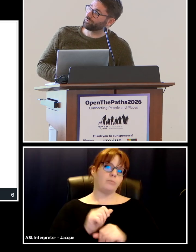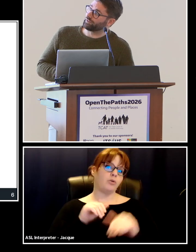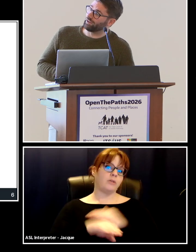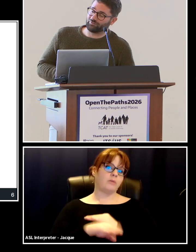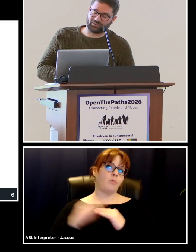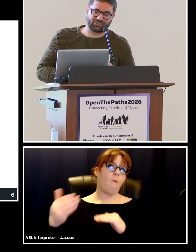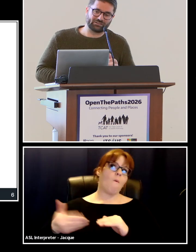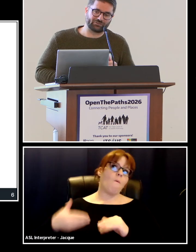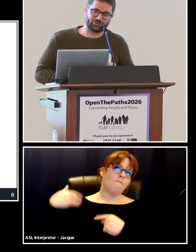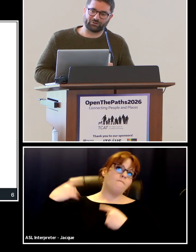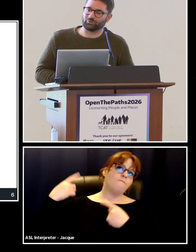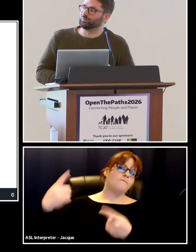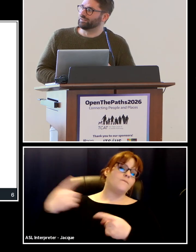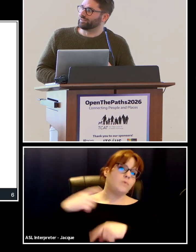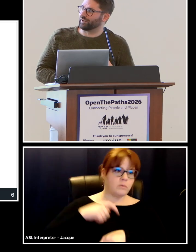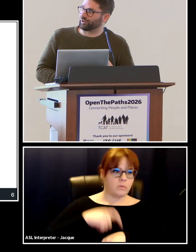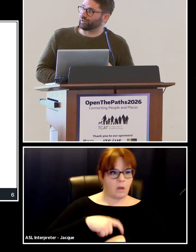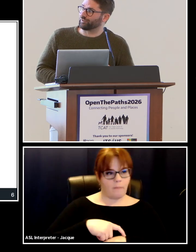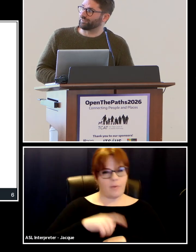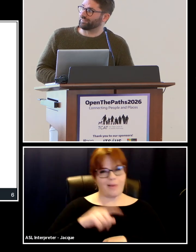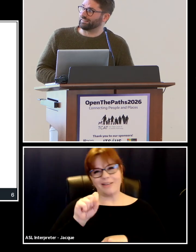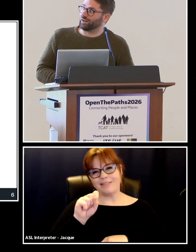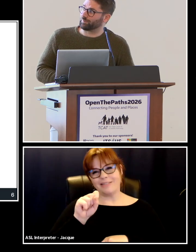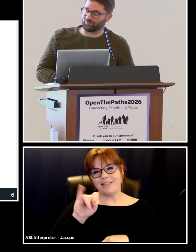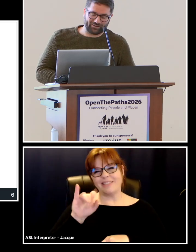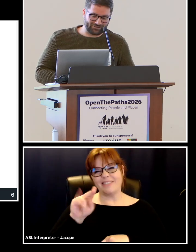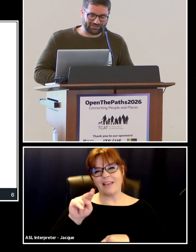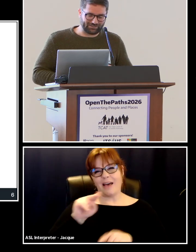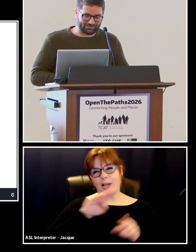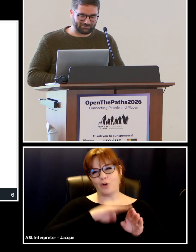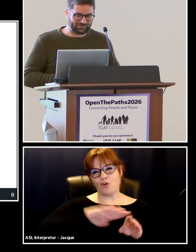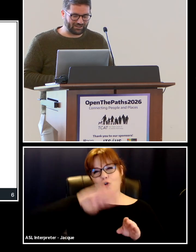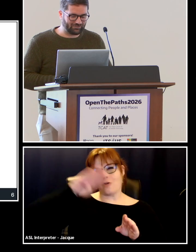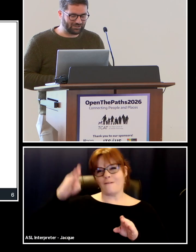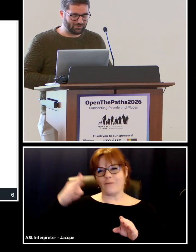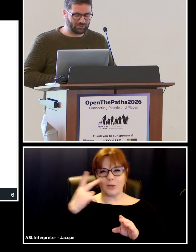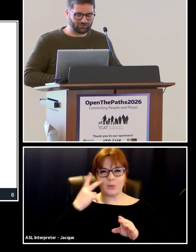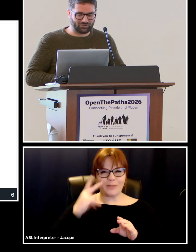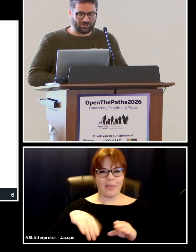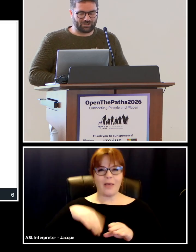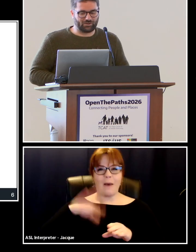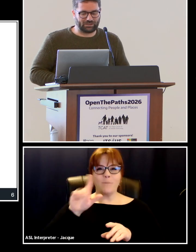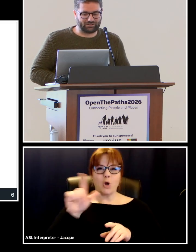those are kind of the sinusoidal uh curves in the upper left hand side of the image. Um and